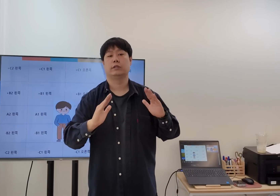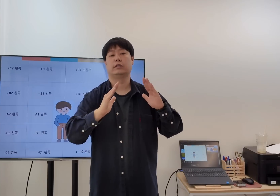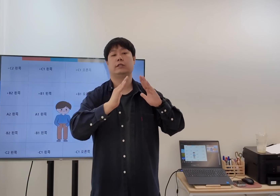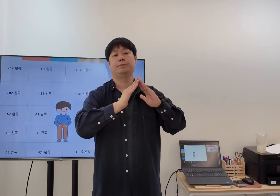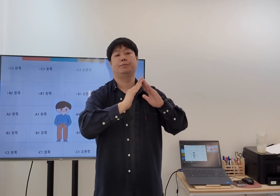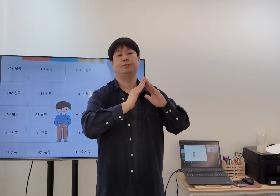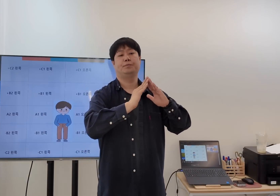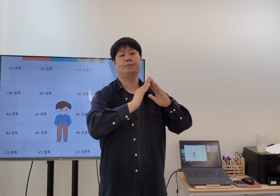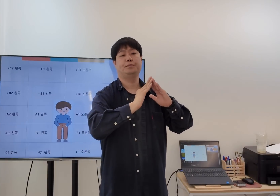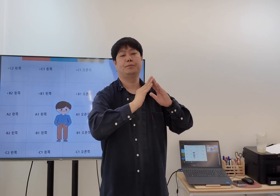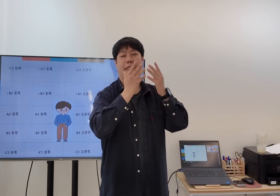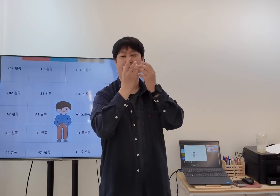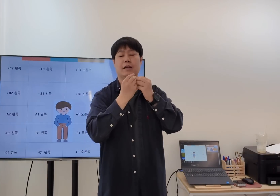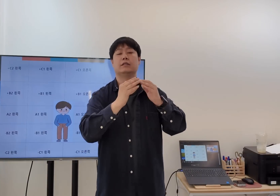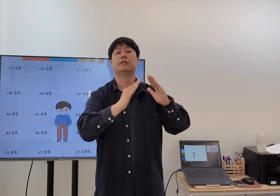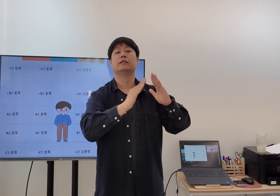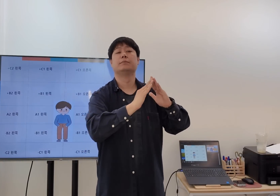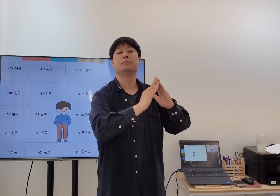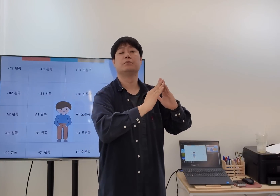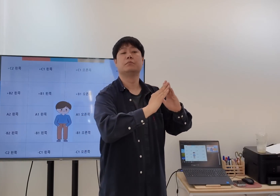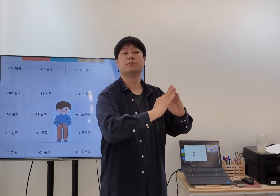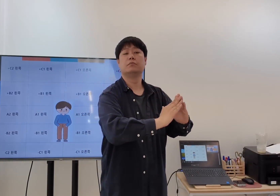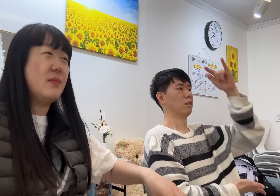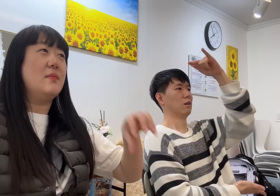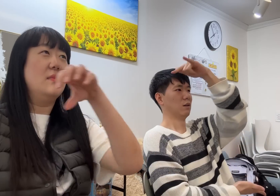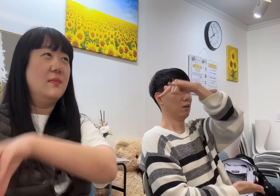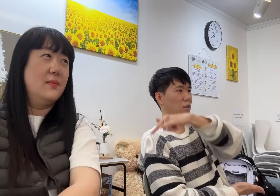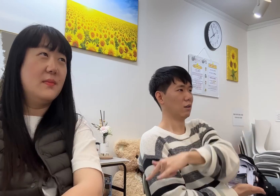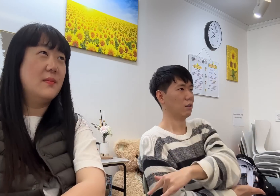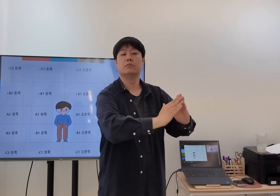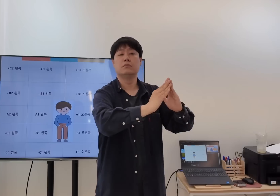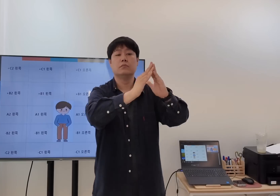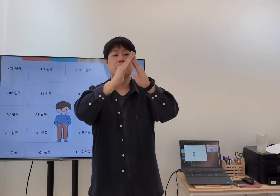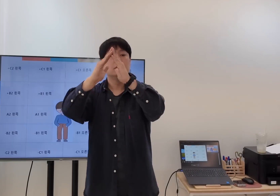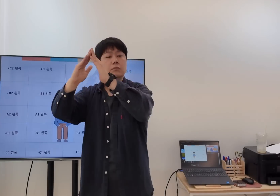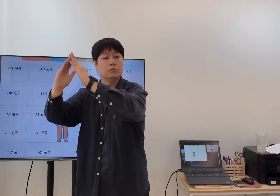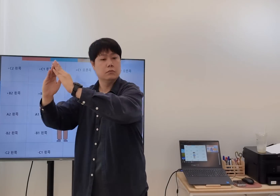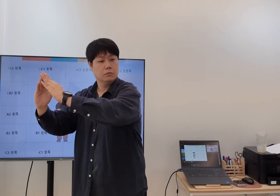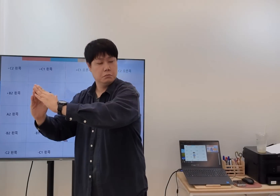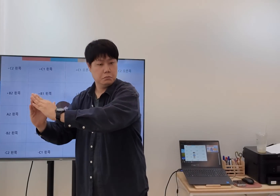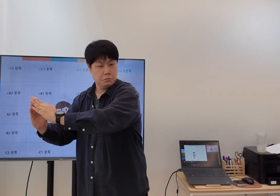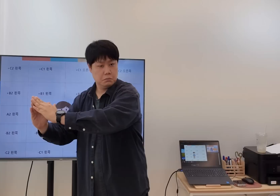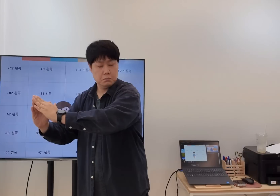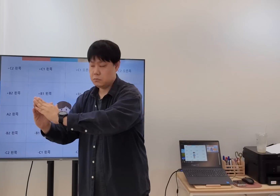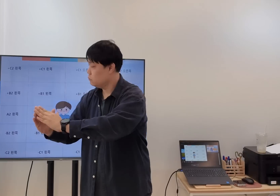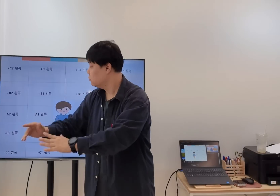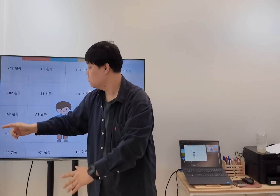For example, a house. practicing. When the house moves,